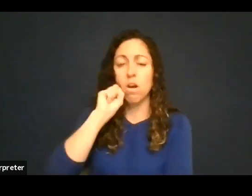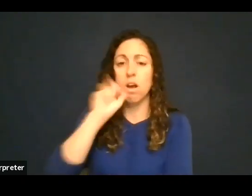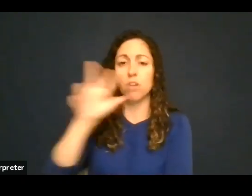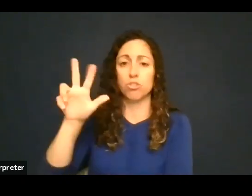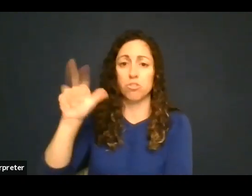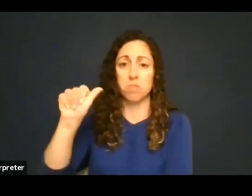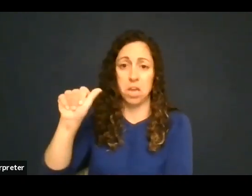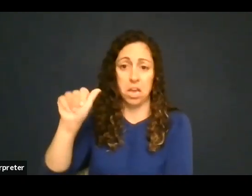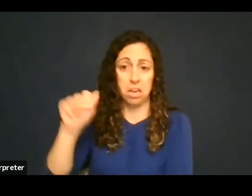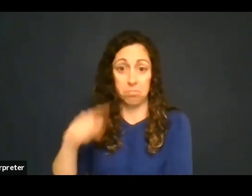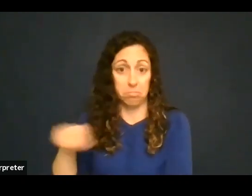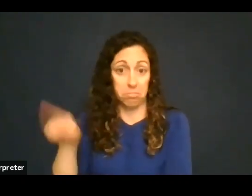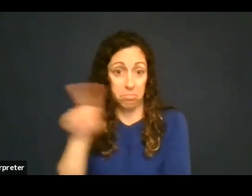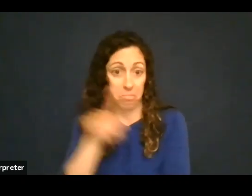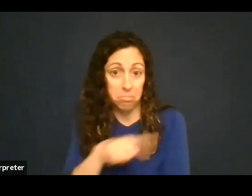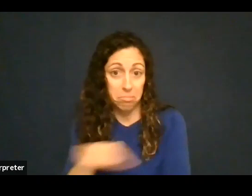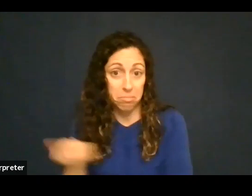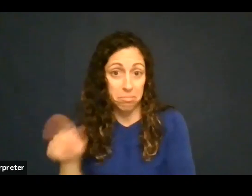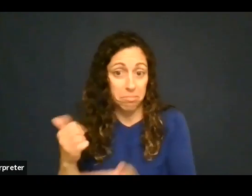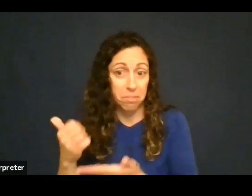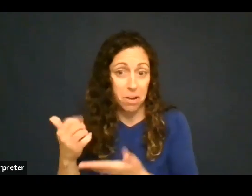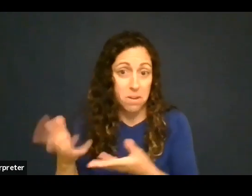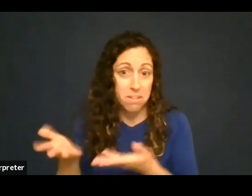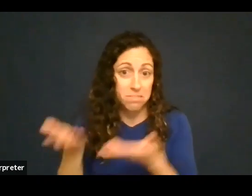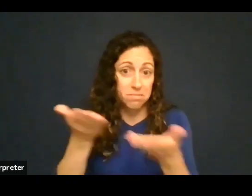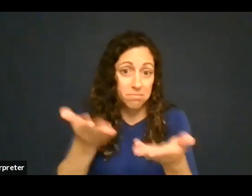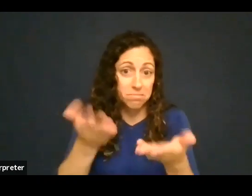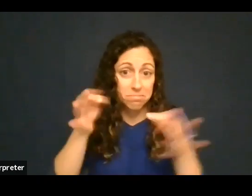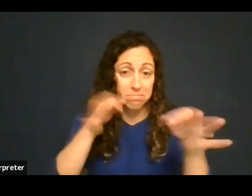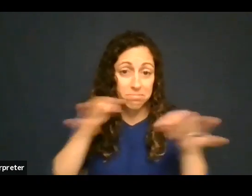or help from others out there.